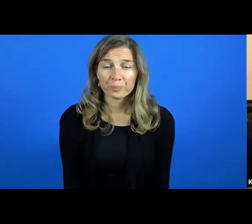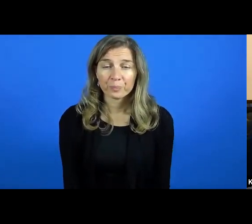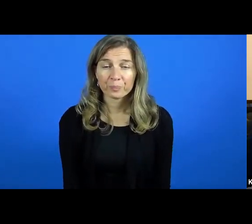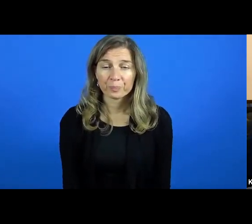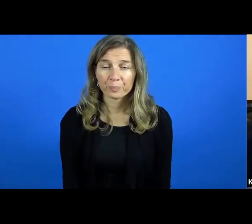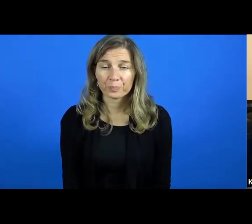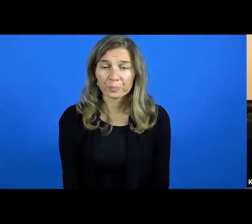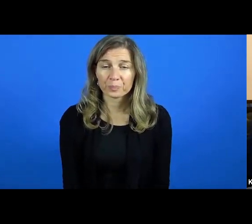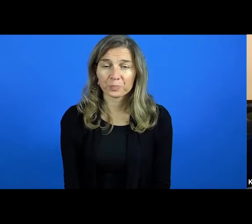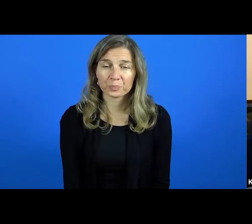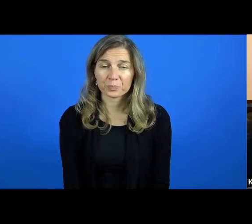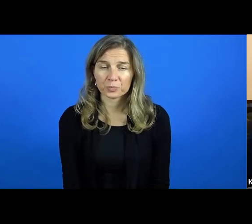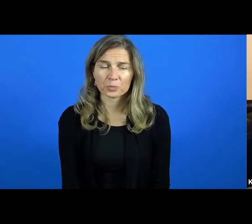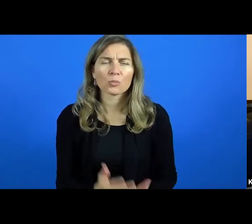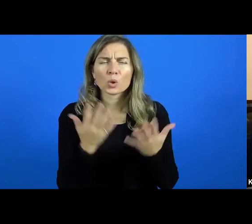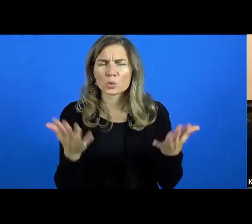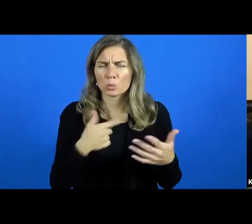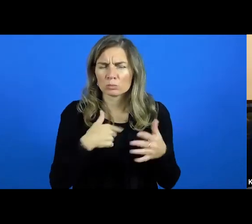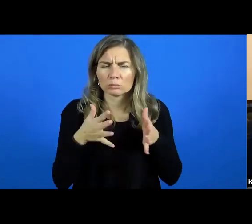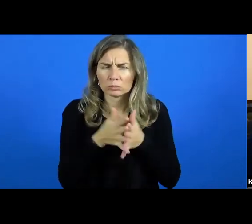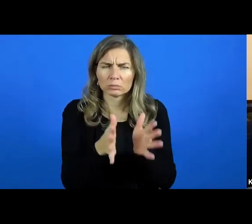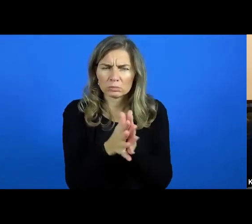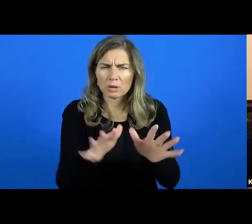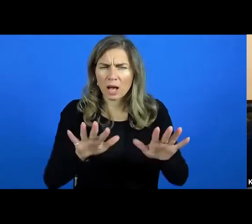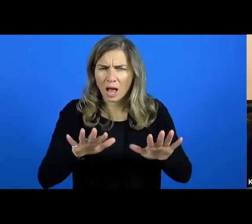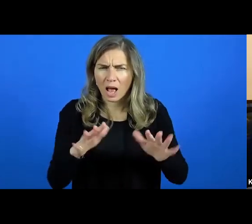So briefly to tell you the facts to have an idea.